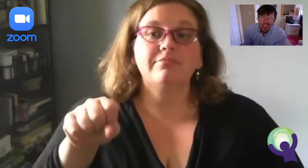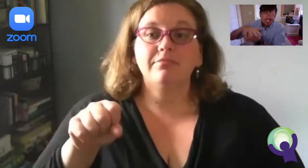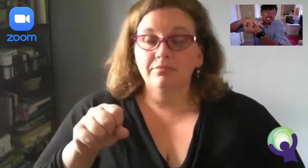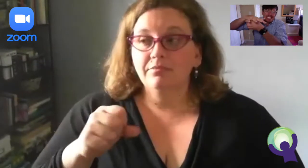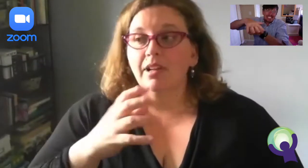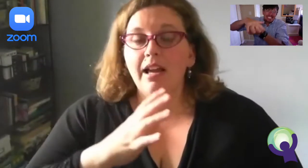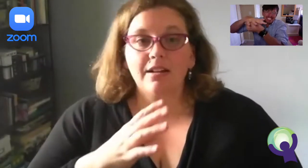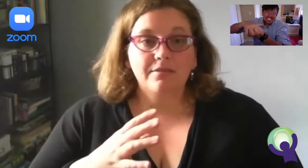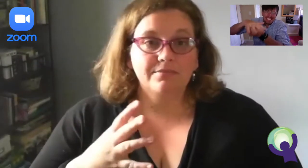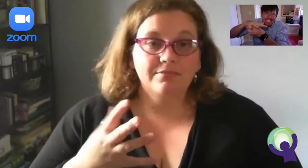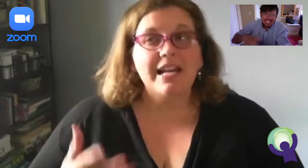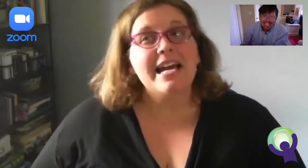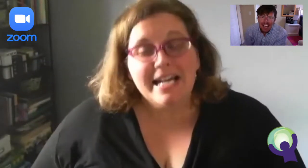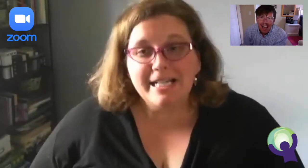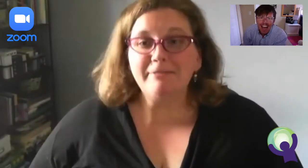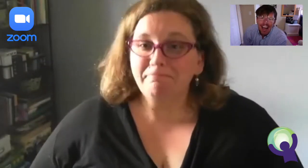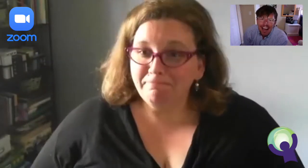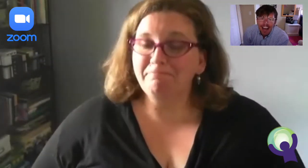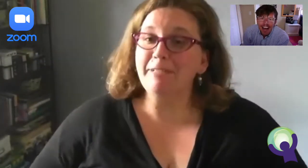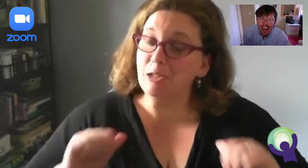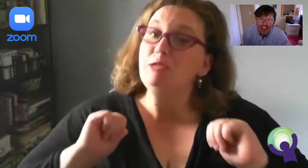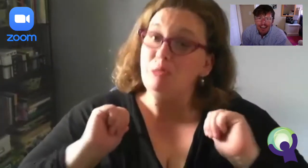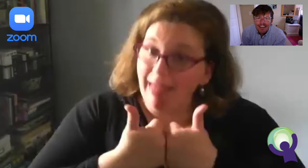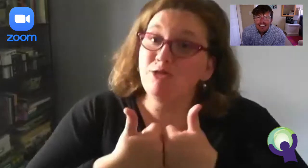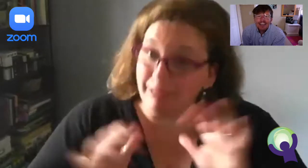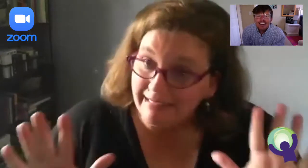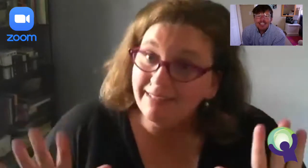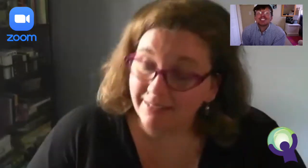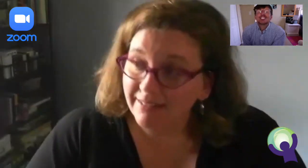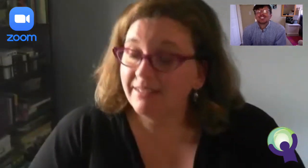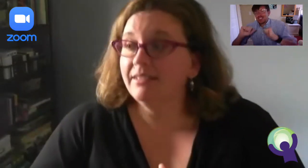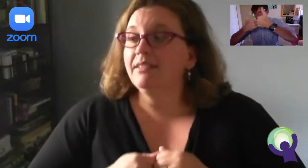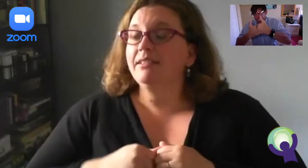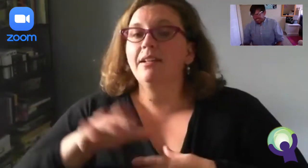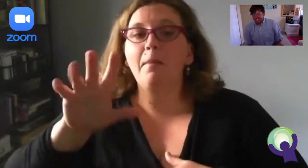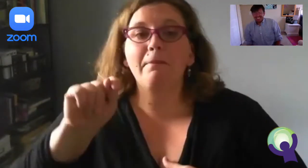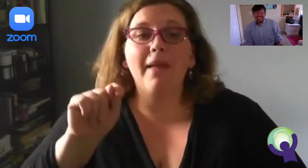Yes, everyone in general. Is it stressful HOLLIE: It's challenging, I will say